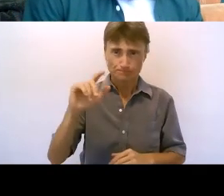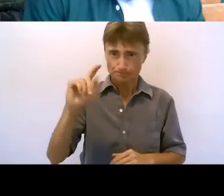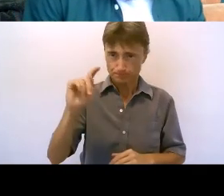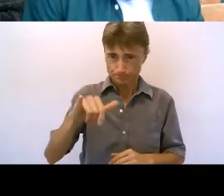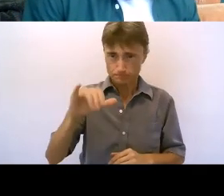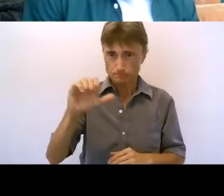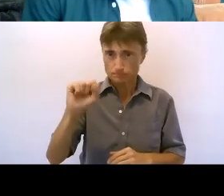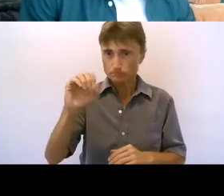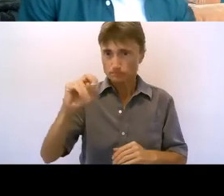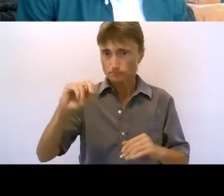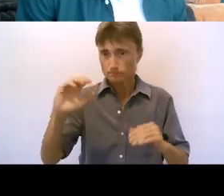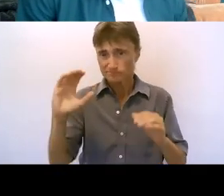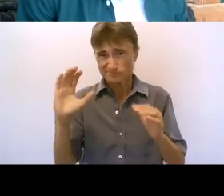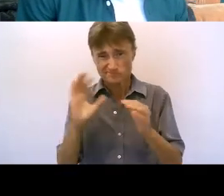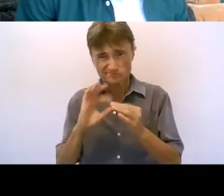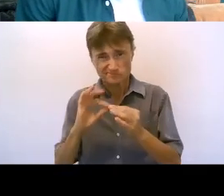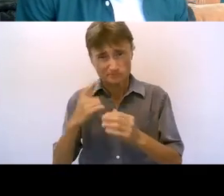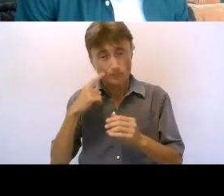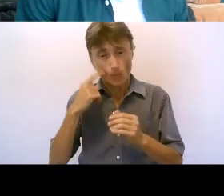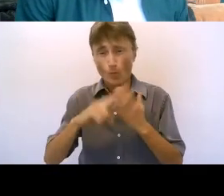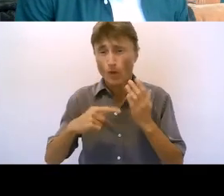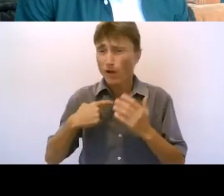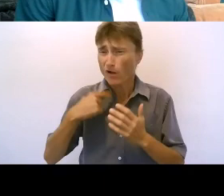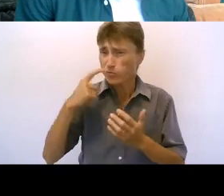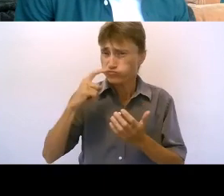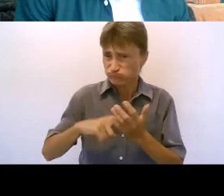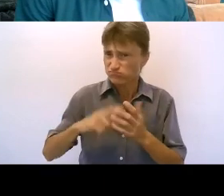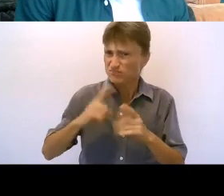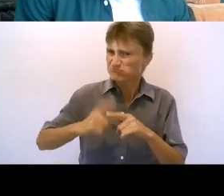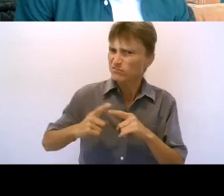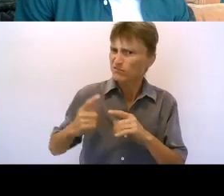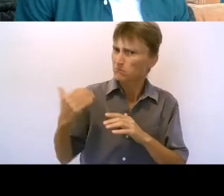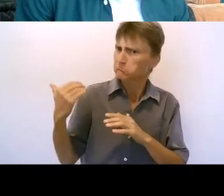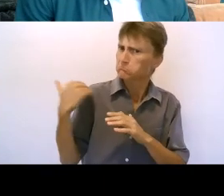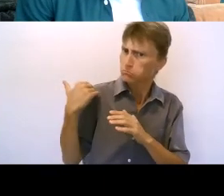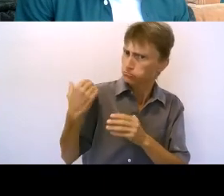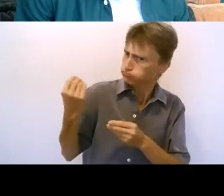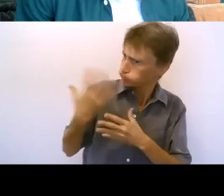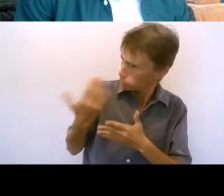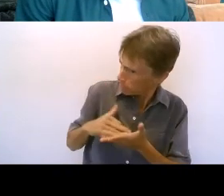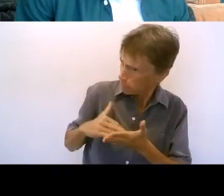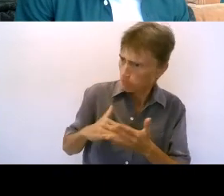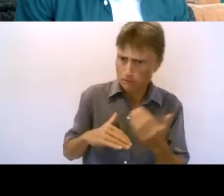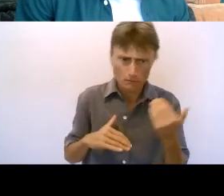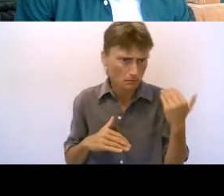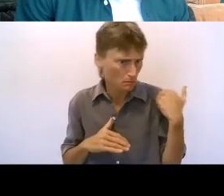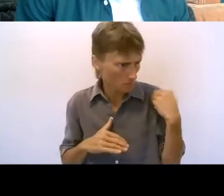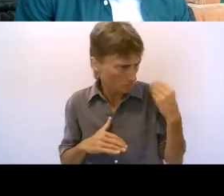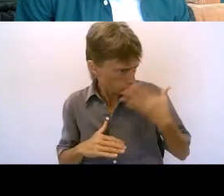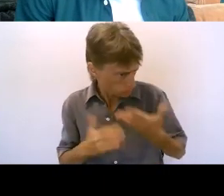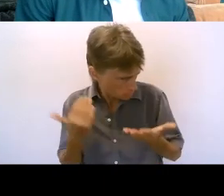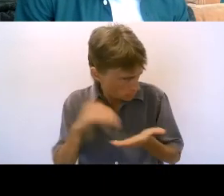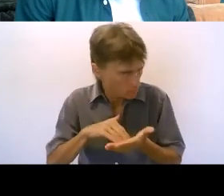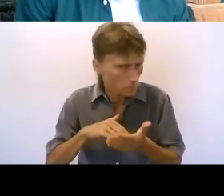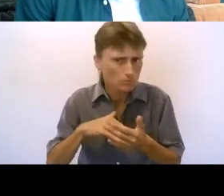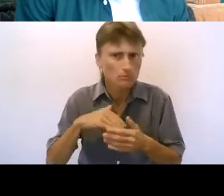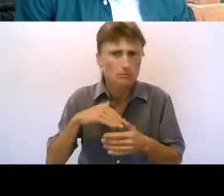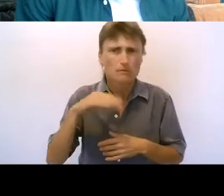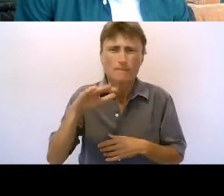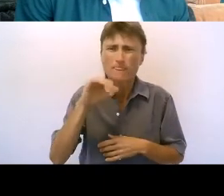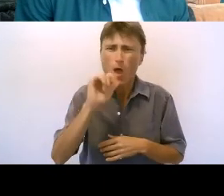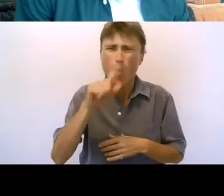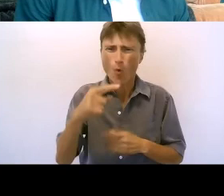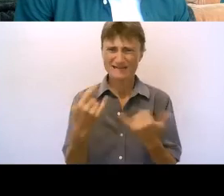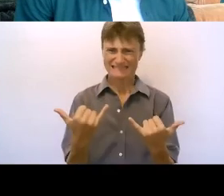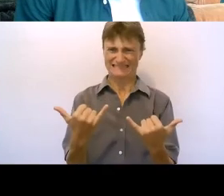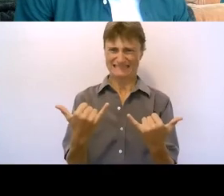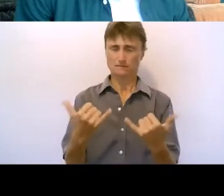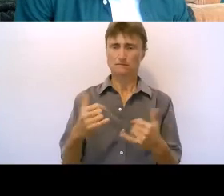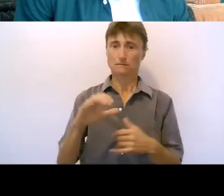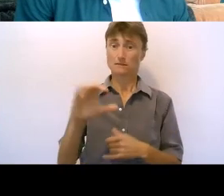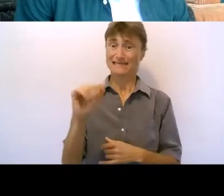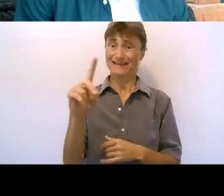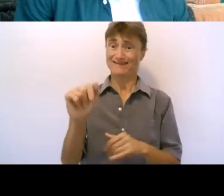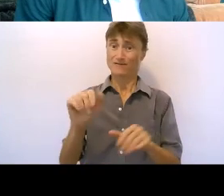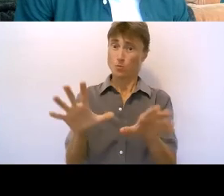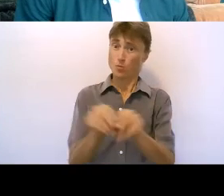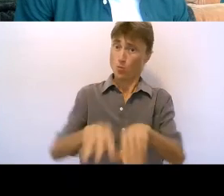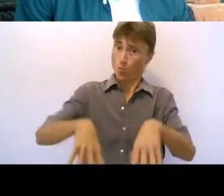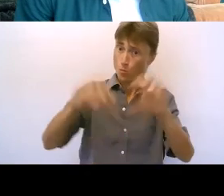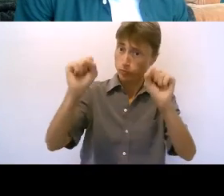honestly, and it's been reiterated to me, not only from this session but to, in future